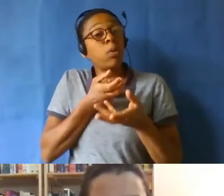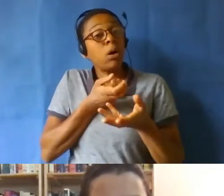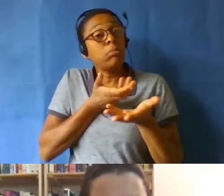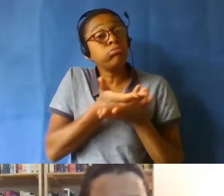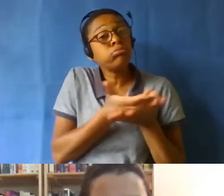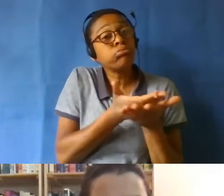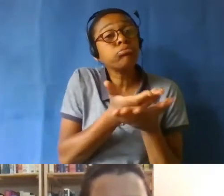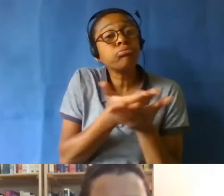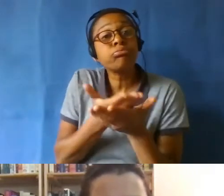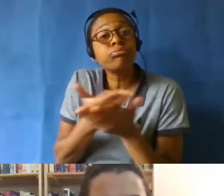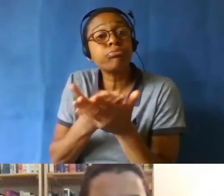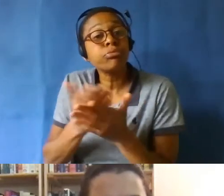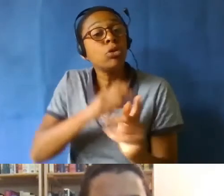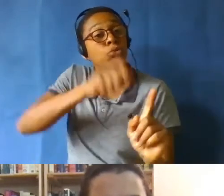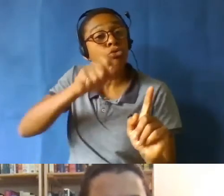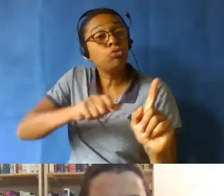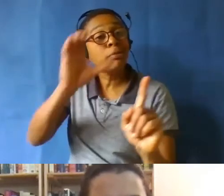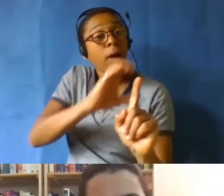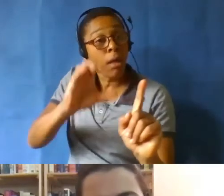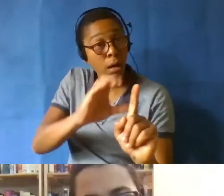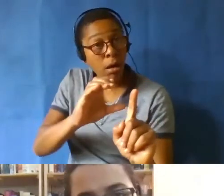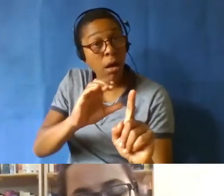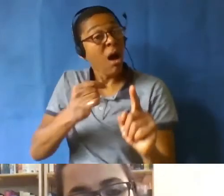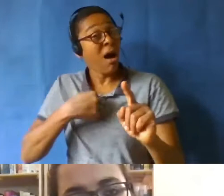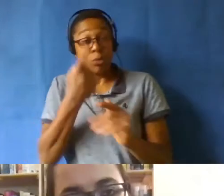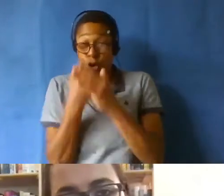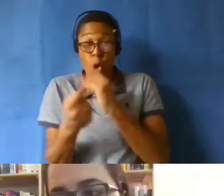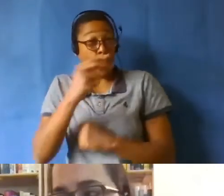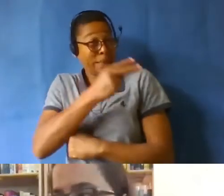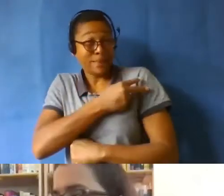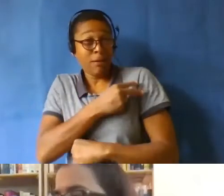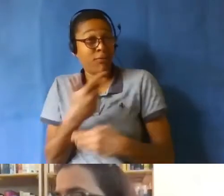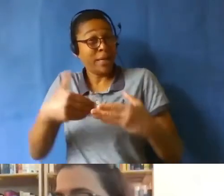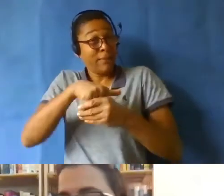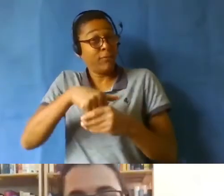project and that also speaks a lot to like the way in which staff deal with